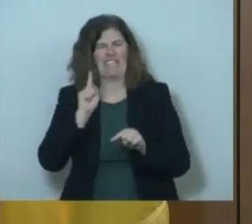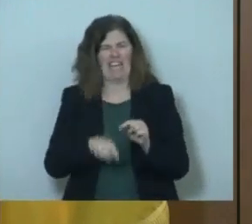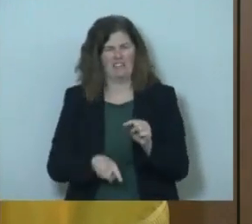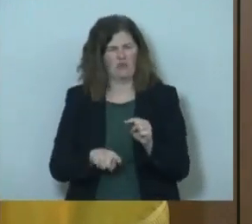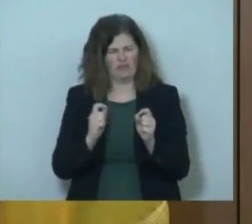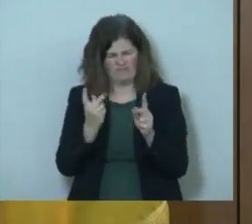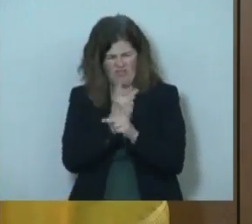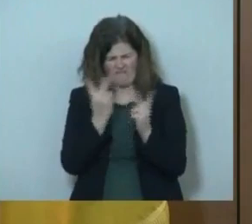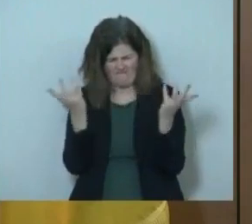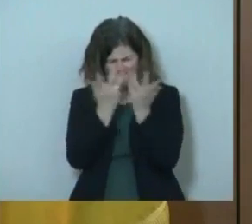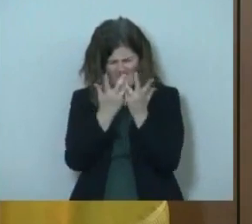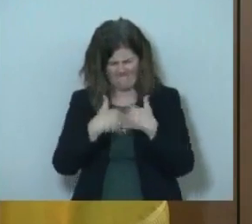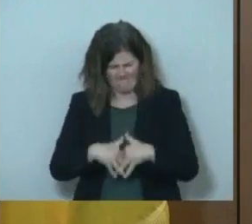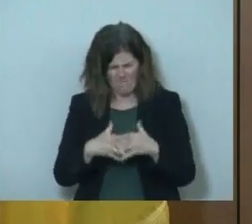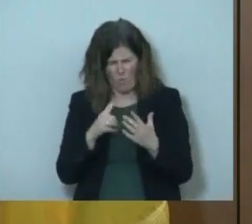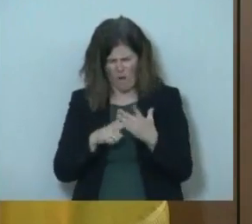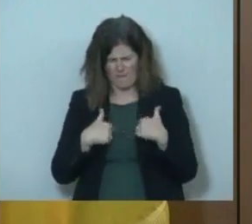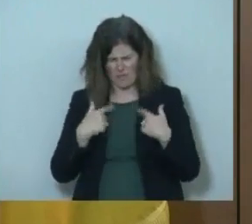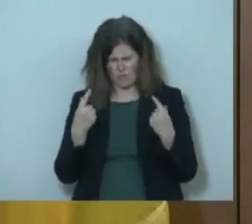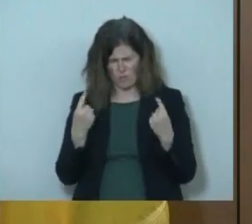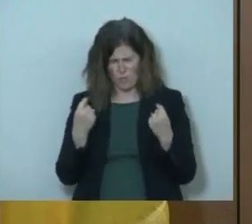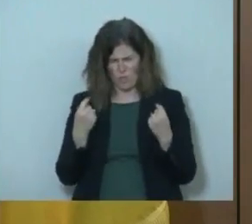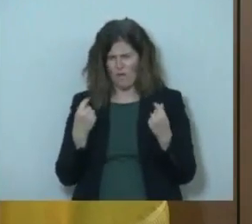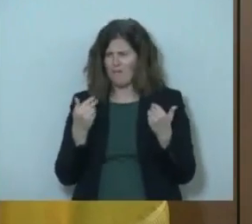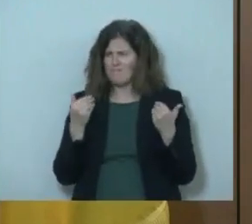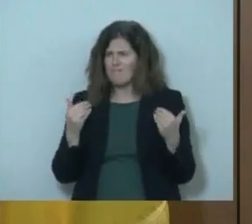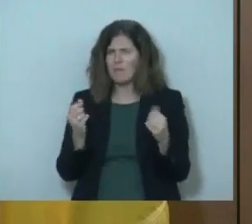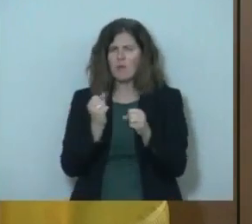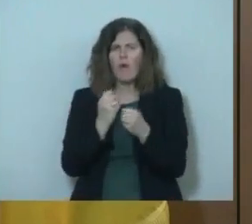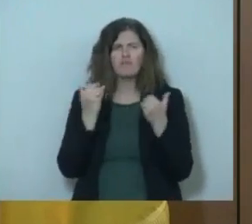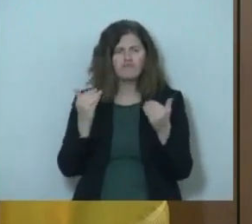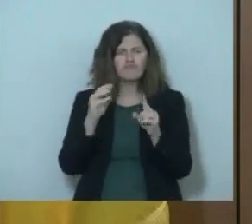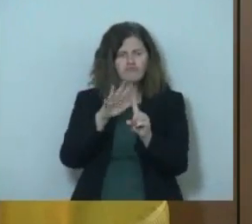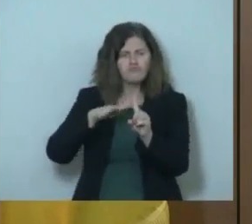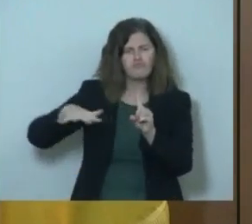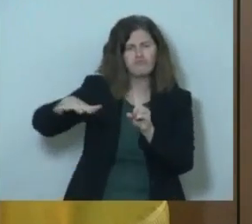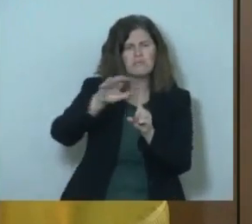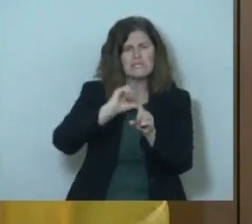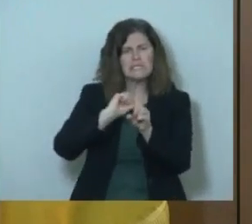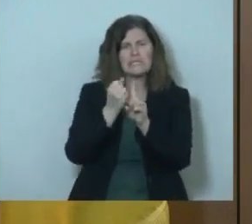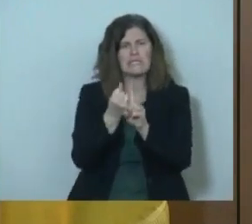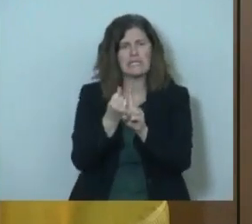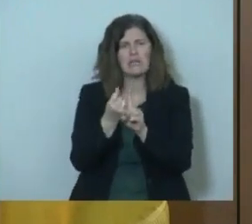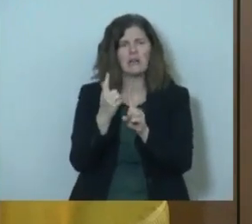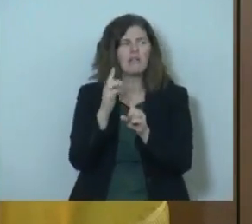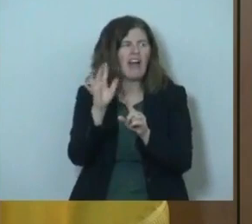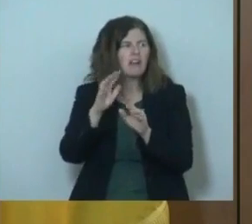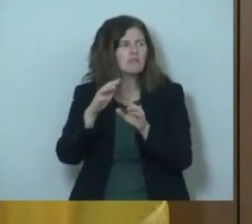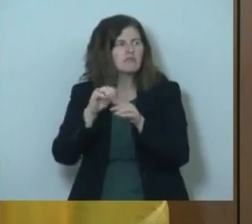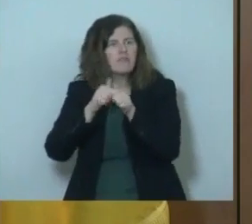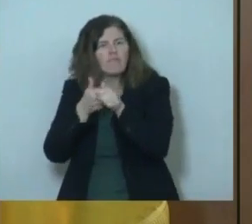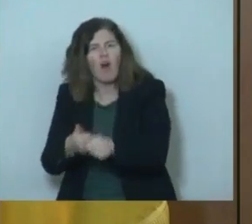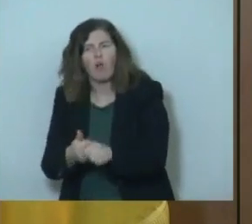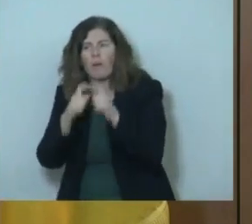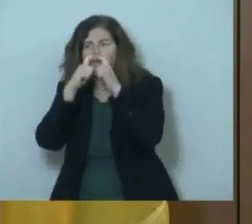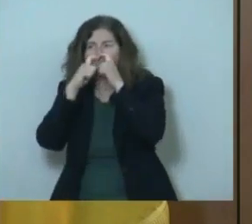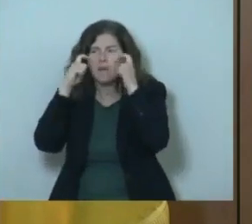THOSE ARE REAL ISSUES. THEY CANNOT BE EITHER/OR IN TERMS OF PUBLIC HEALTH AND SAFETY.